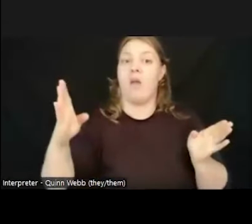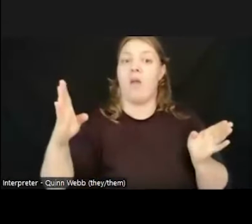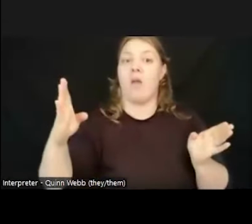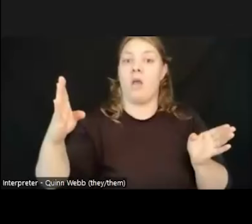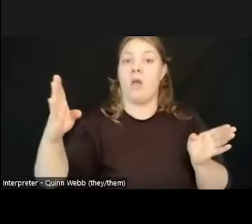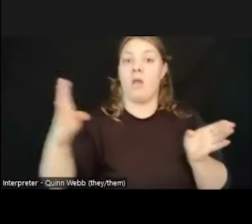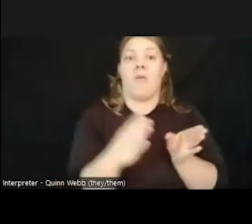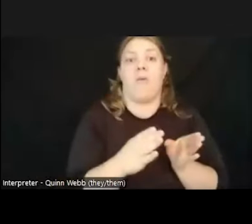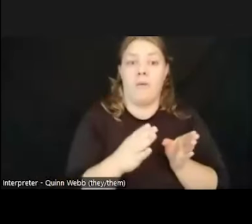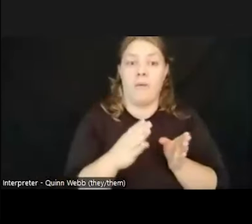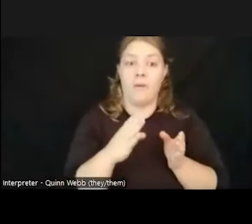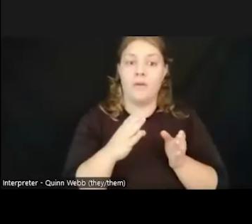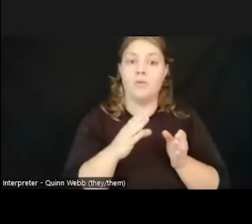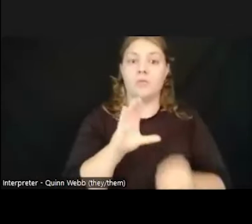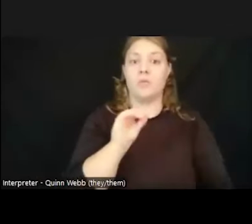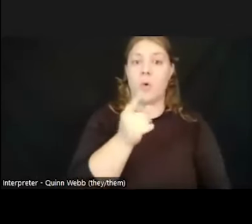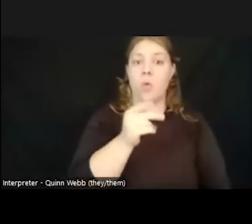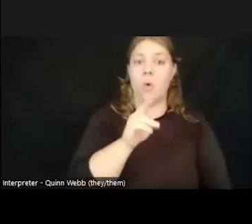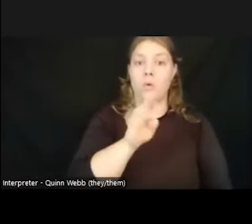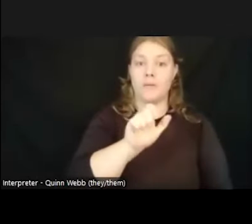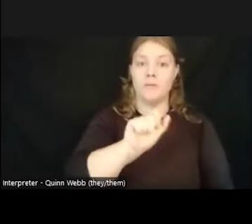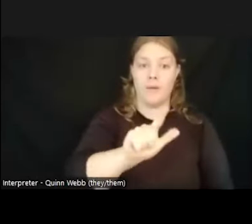than white non Latinos despite a lower incidence